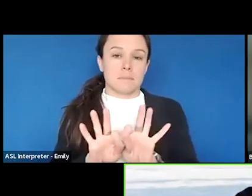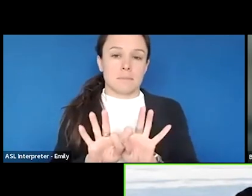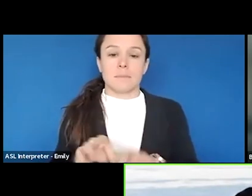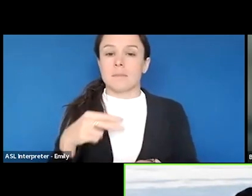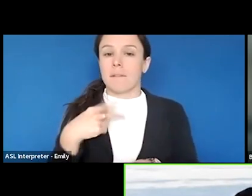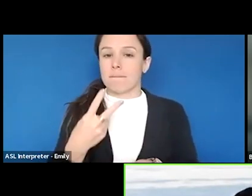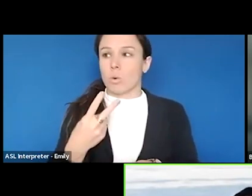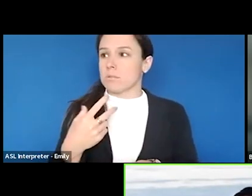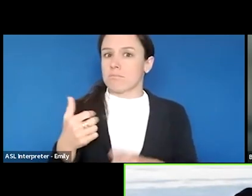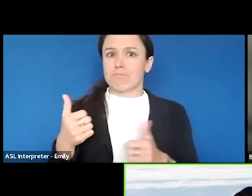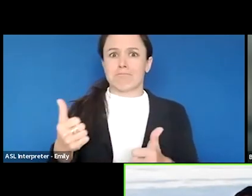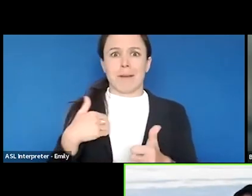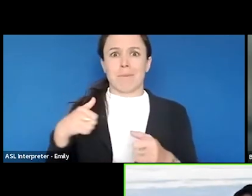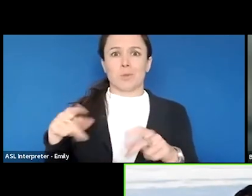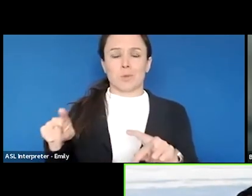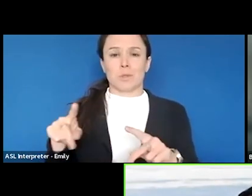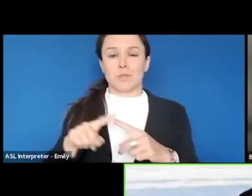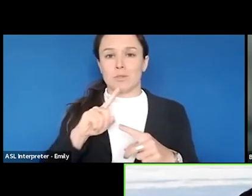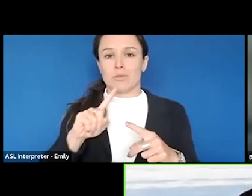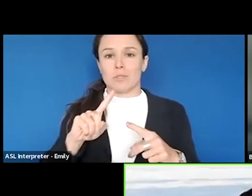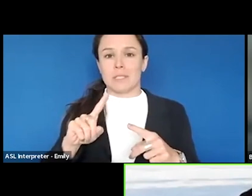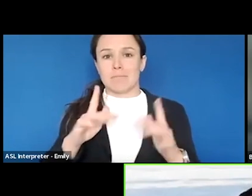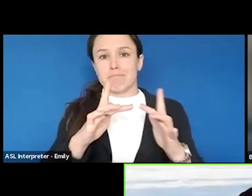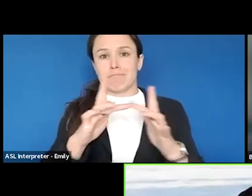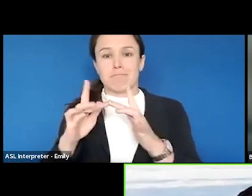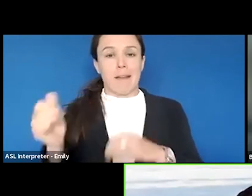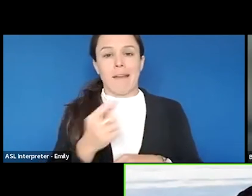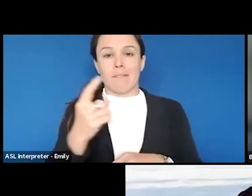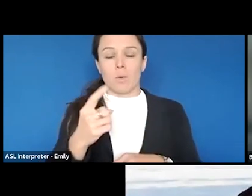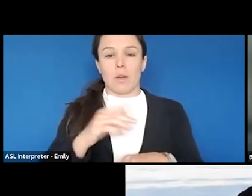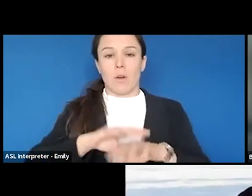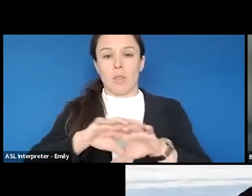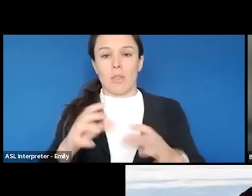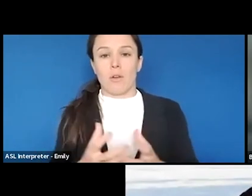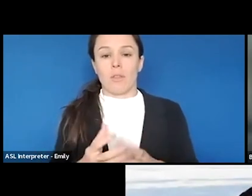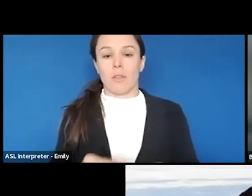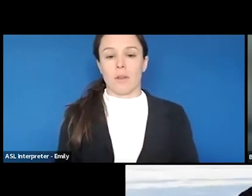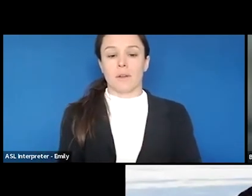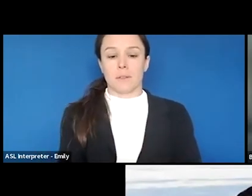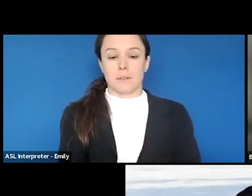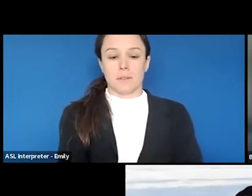opportunity to really reach everybody on Earth. >>VINT CERF: How do we do -- let's stay on this